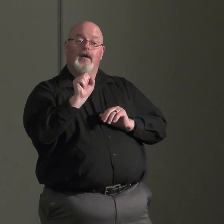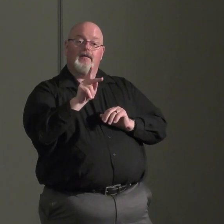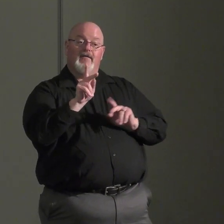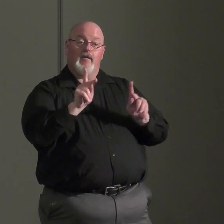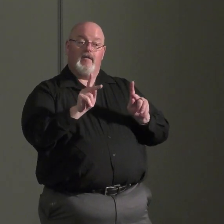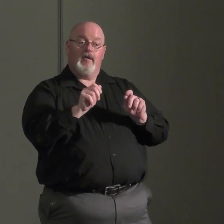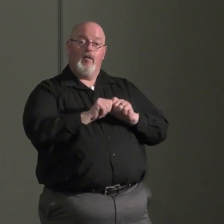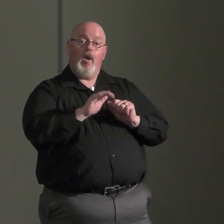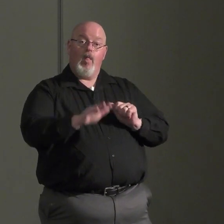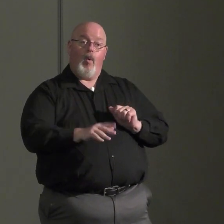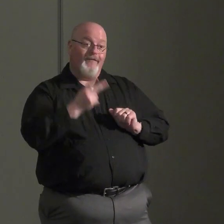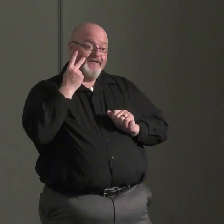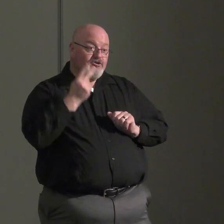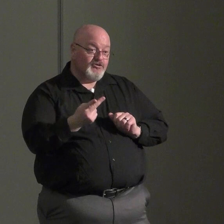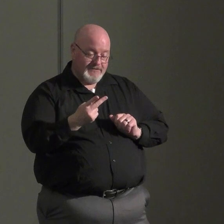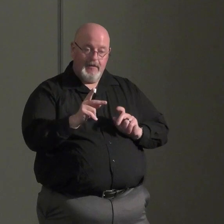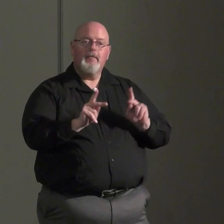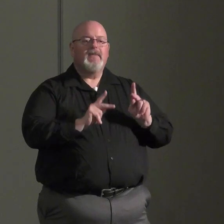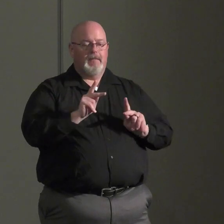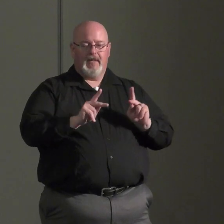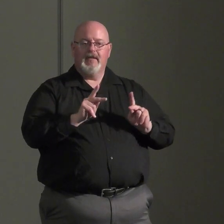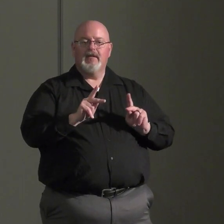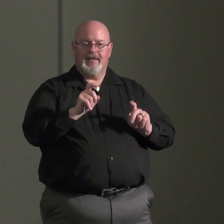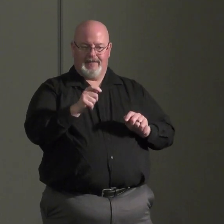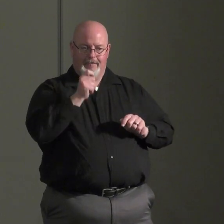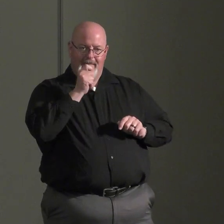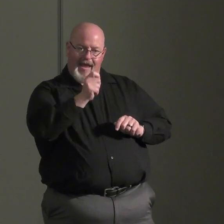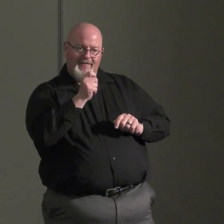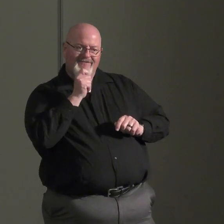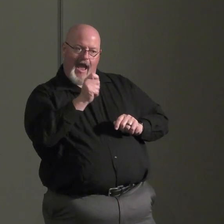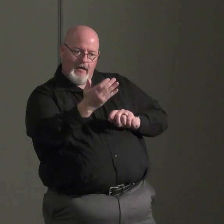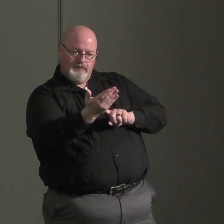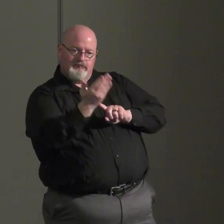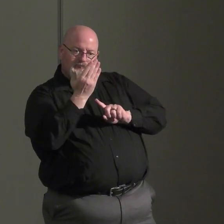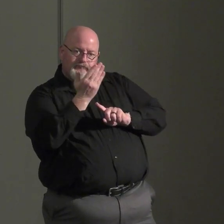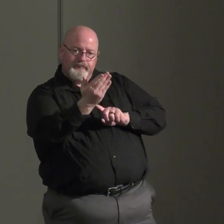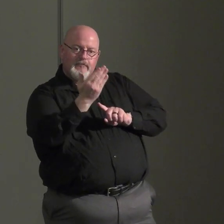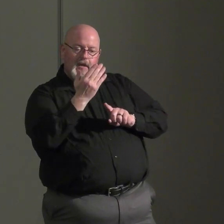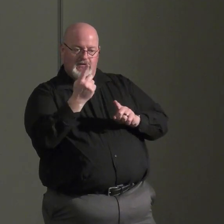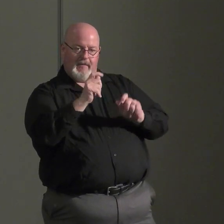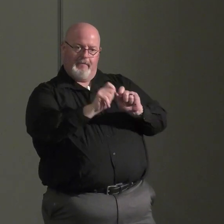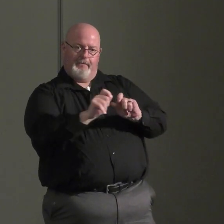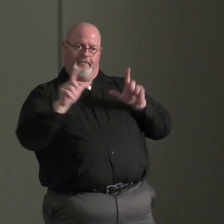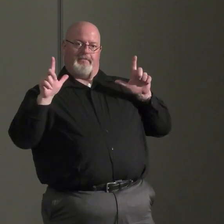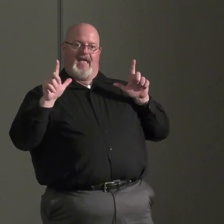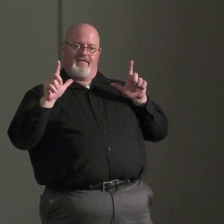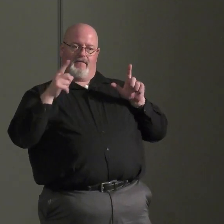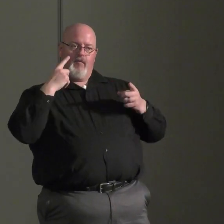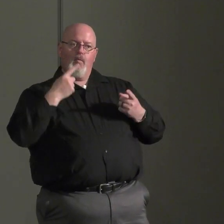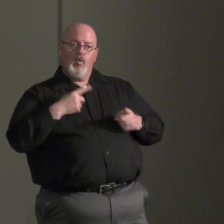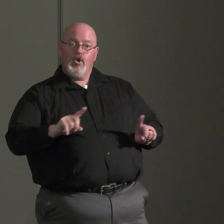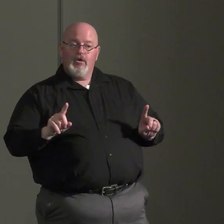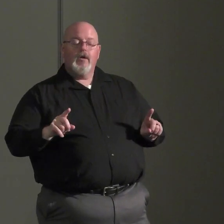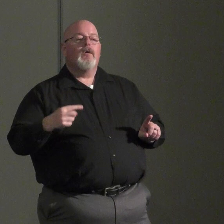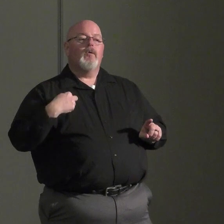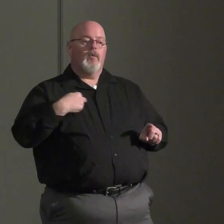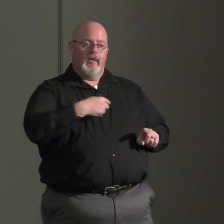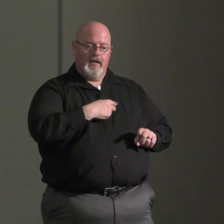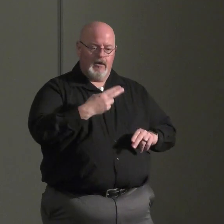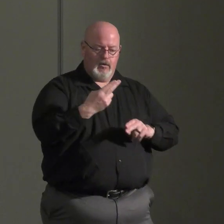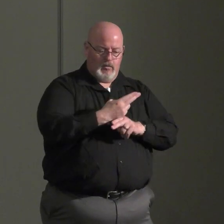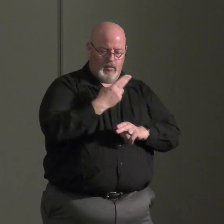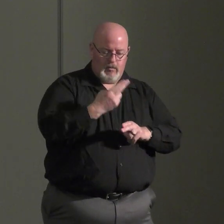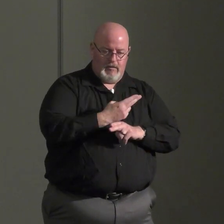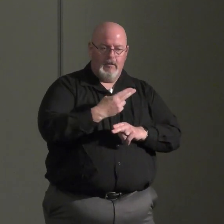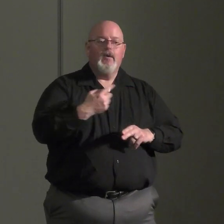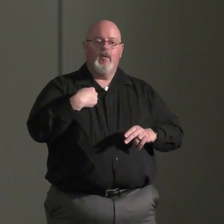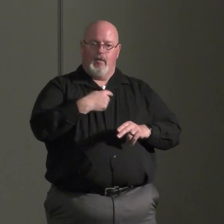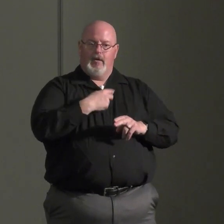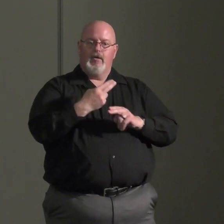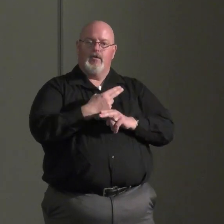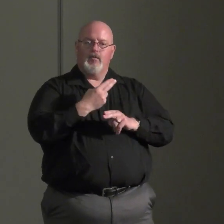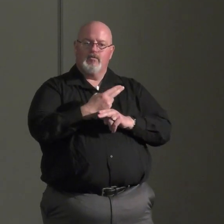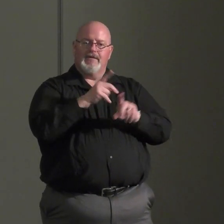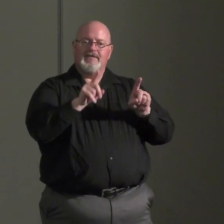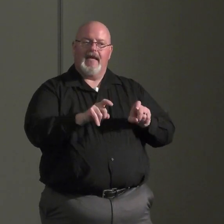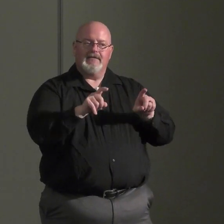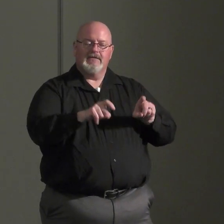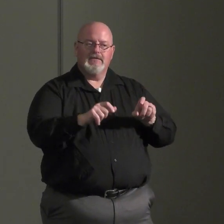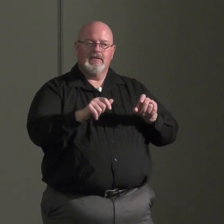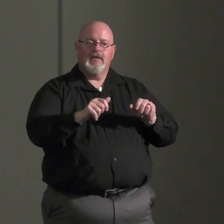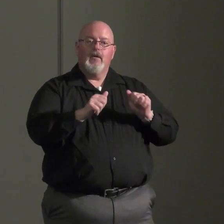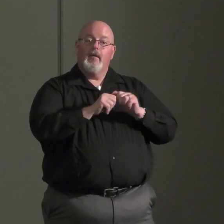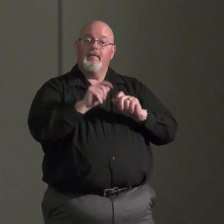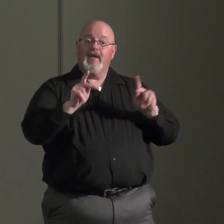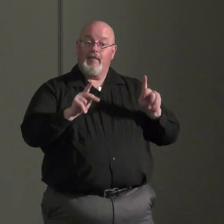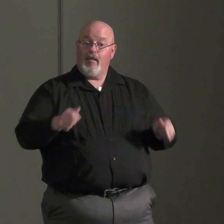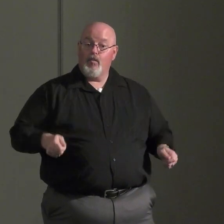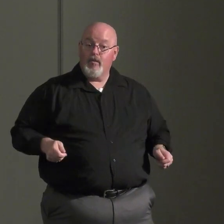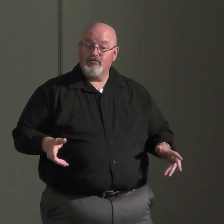with low-vision or magnification for it to work. We used our tested with people in wheelchairs that